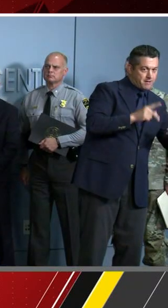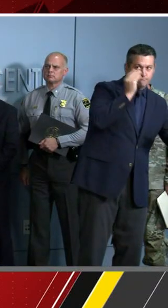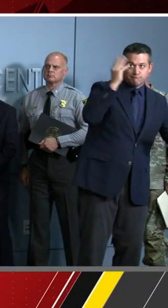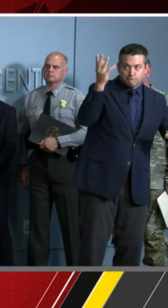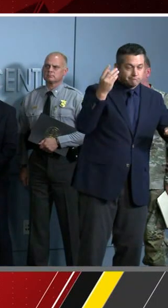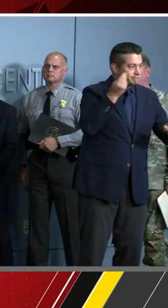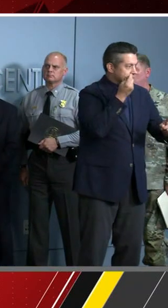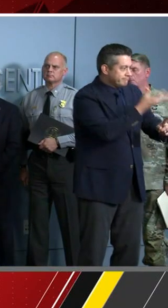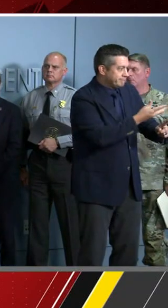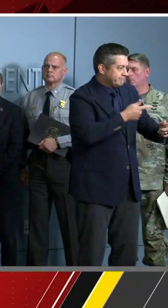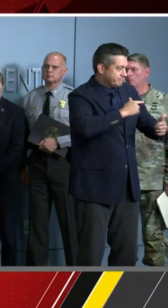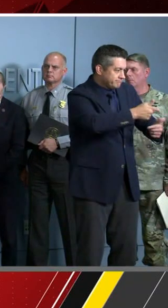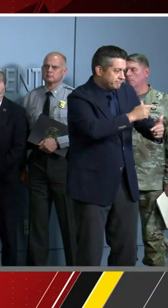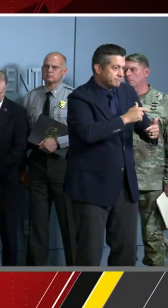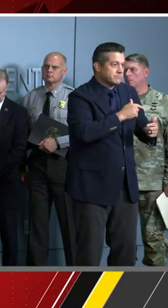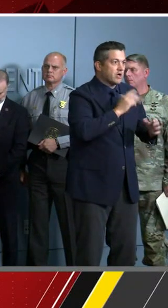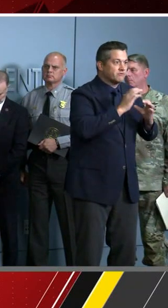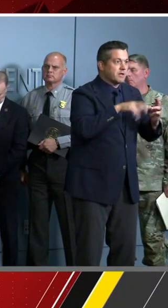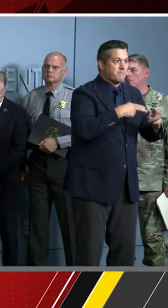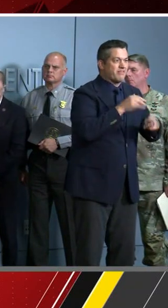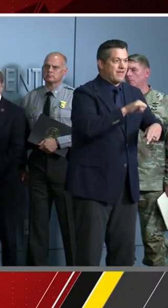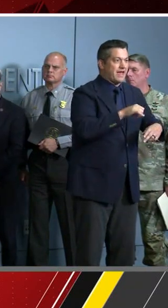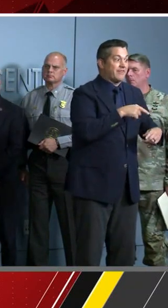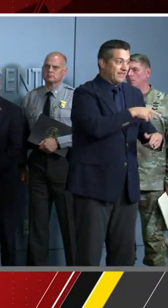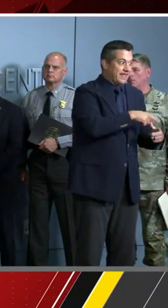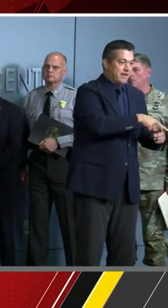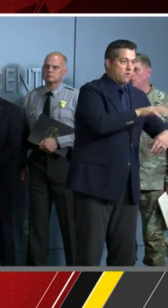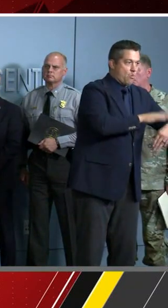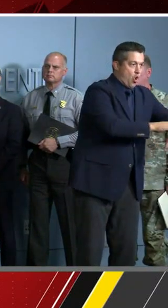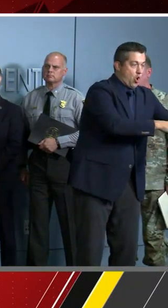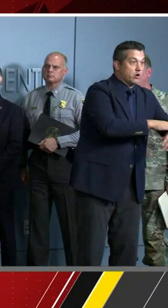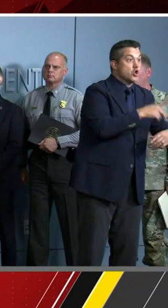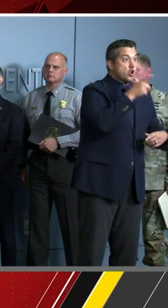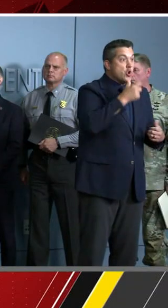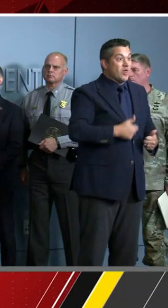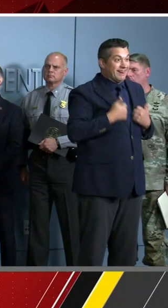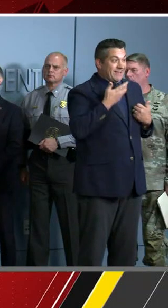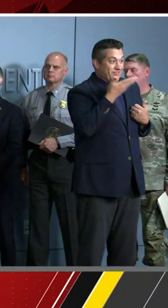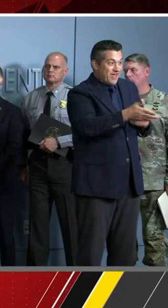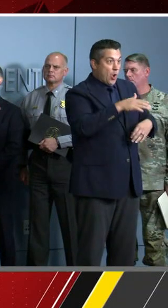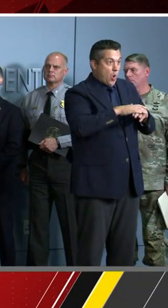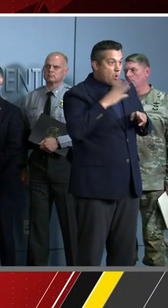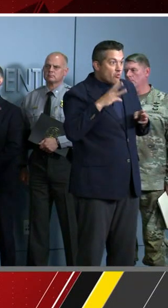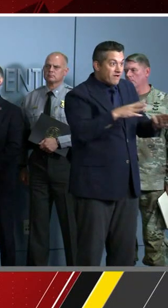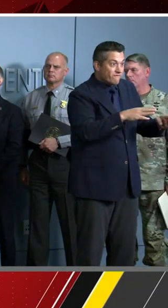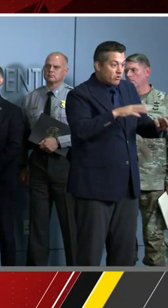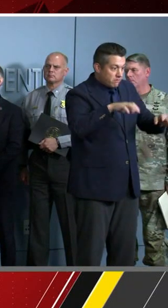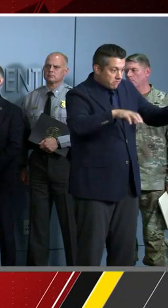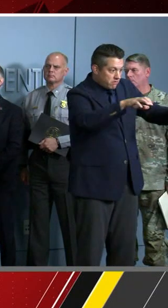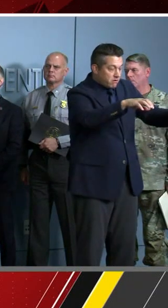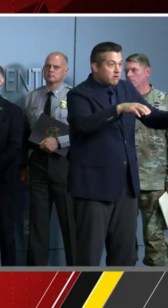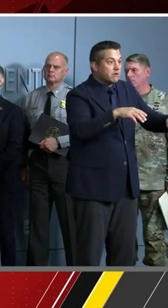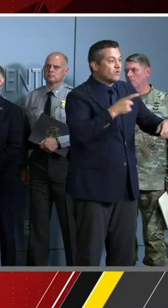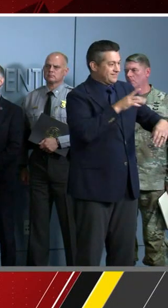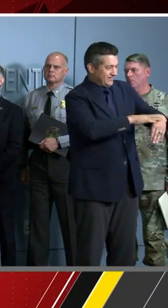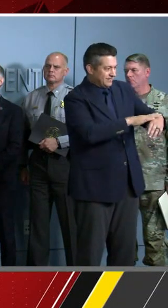evacuate to people that may live